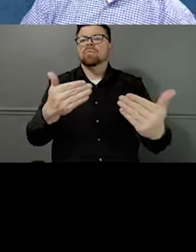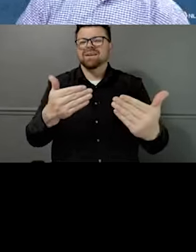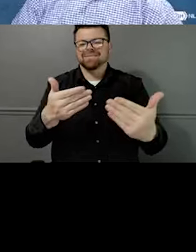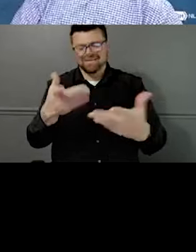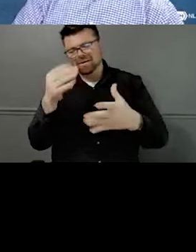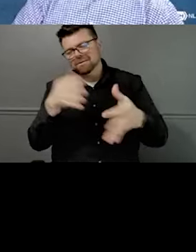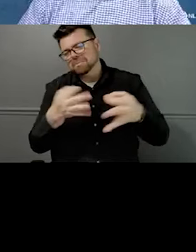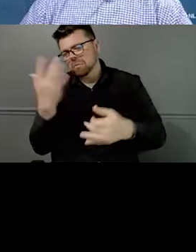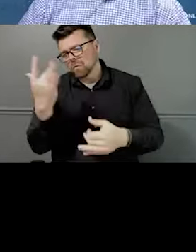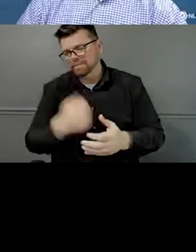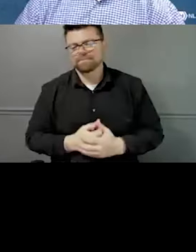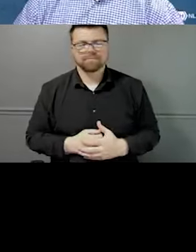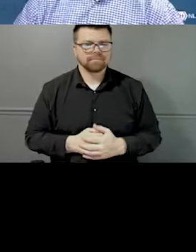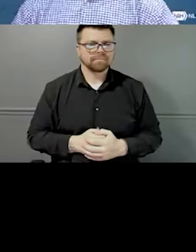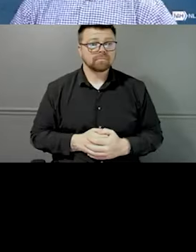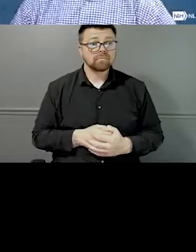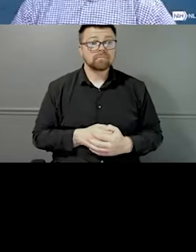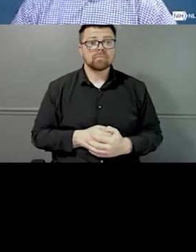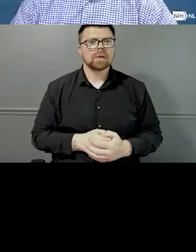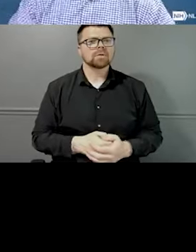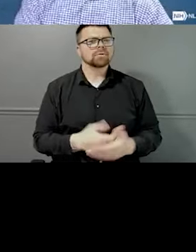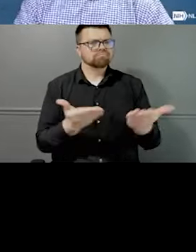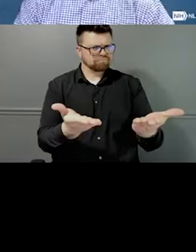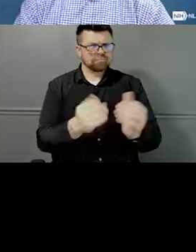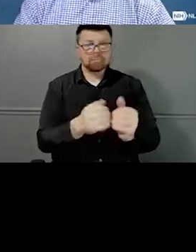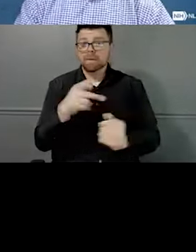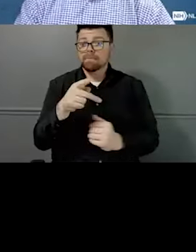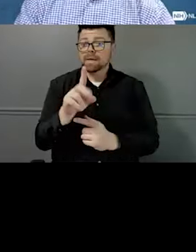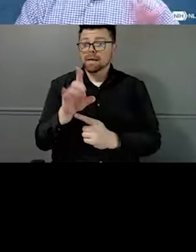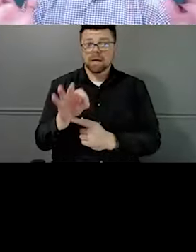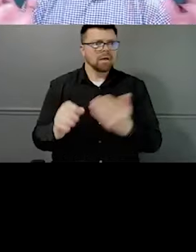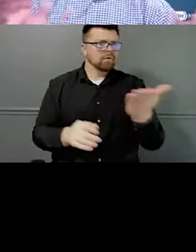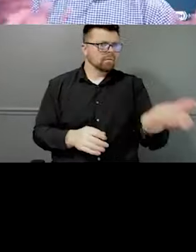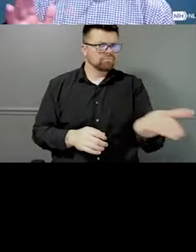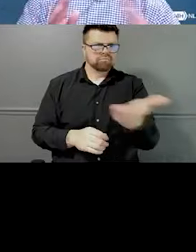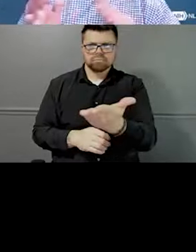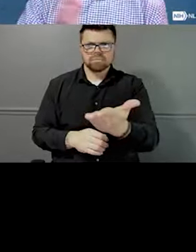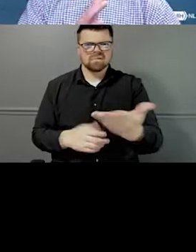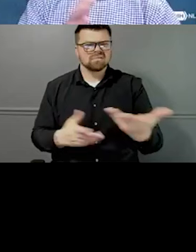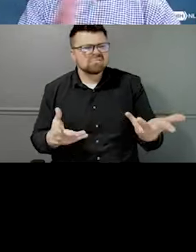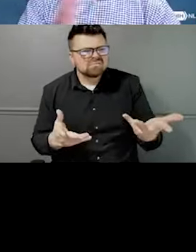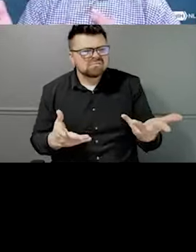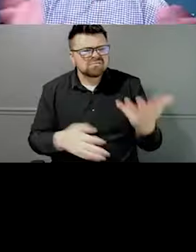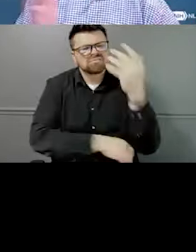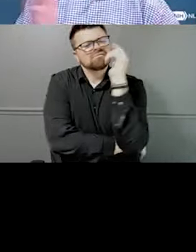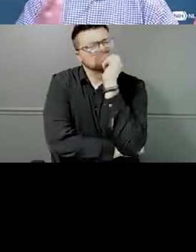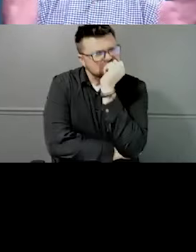When we look at the PDFs themselves, what's the difference? What is the information that's different